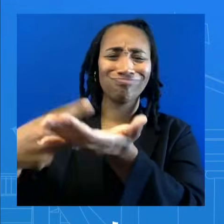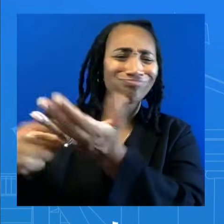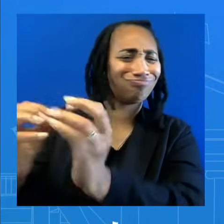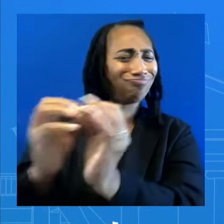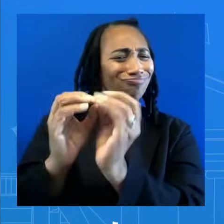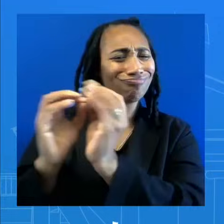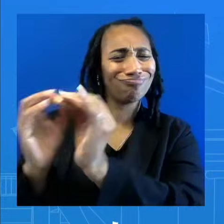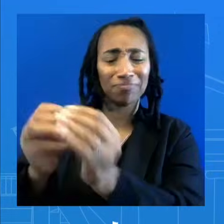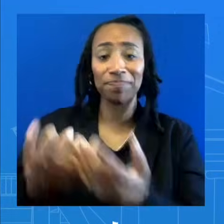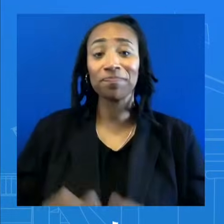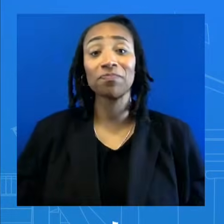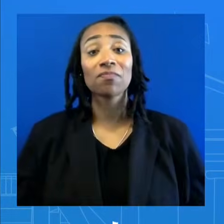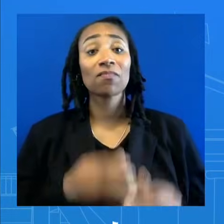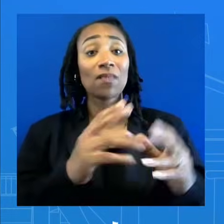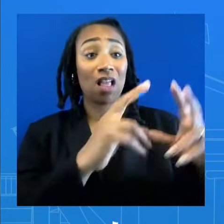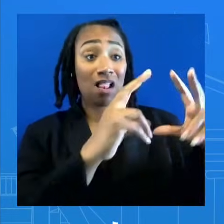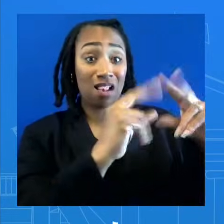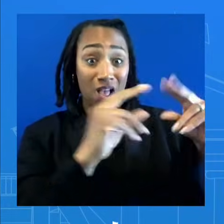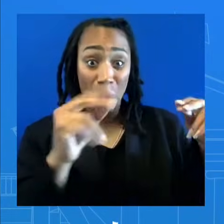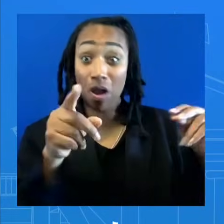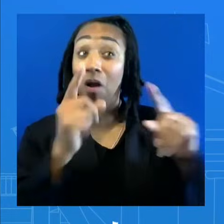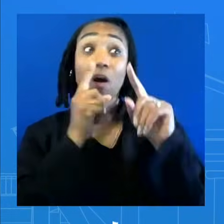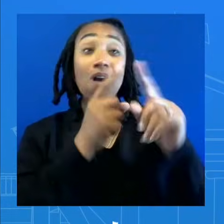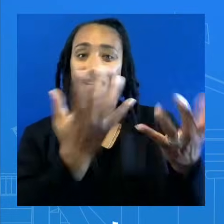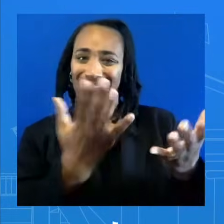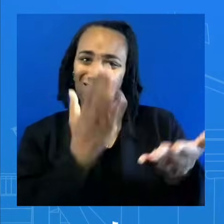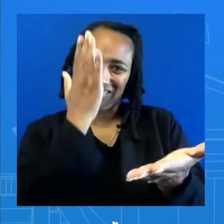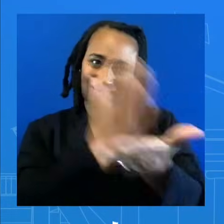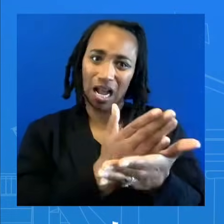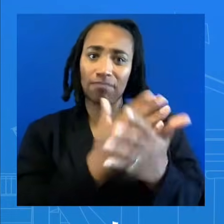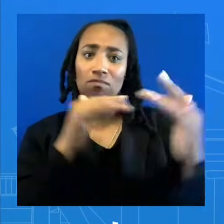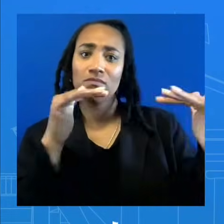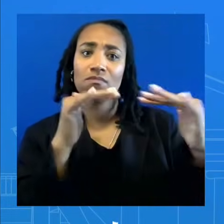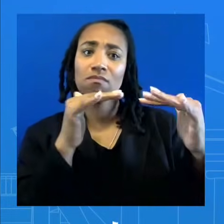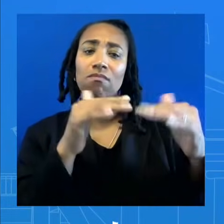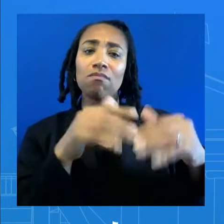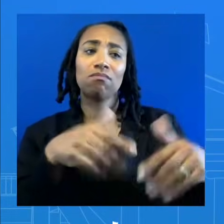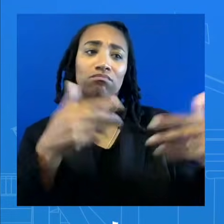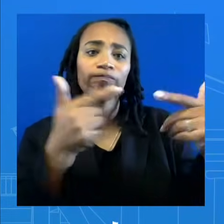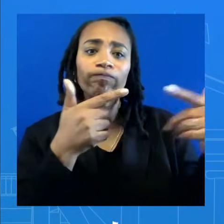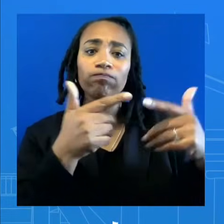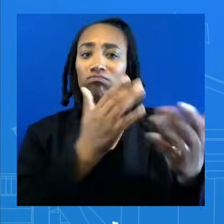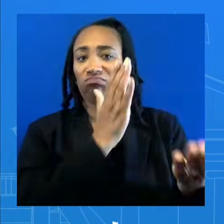that we continue to engage with all Syrian groups to establish a transition toward an independent and sovereign Syria,